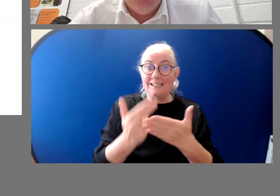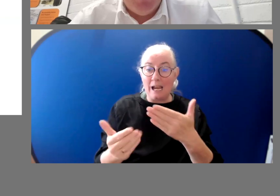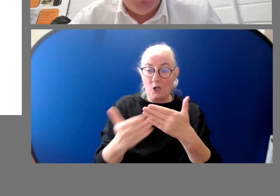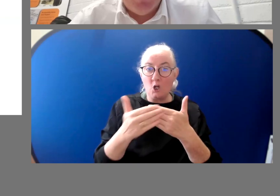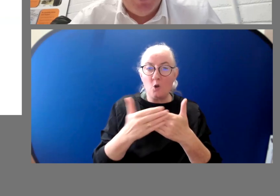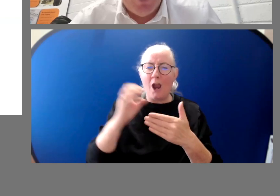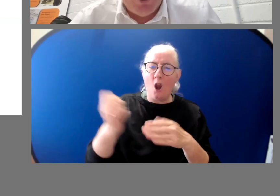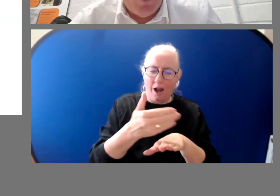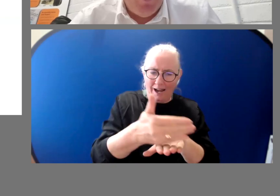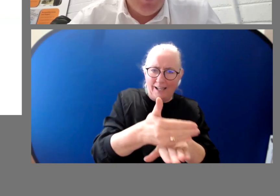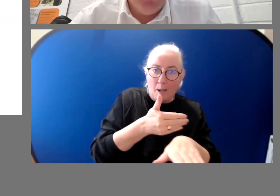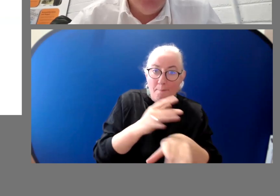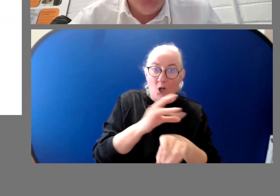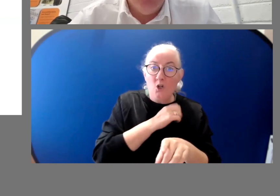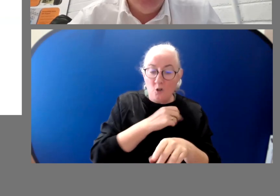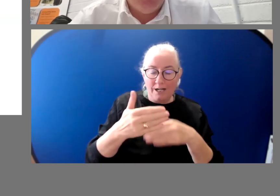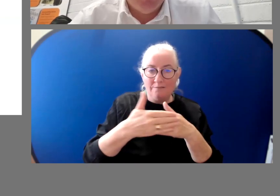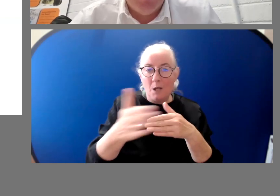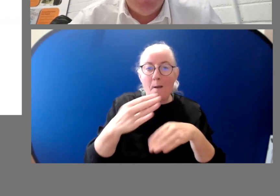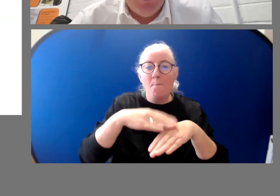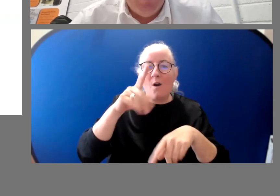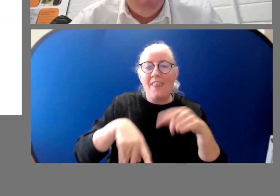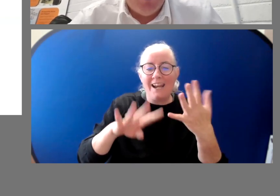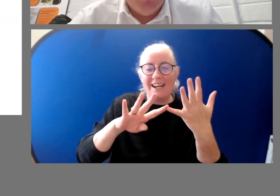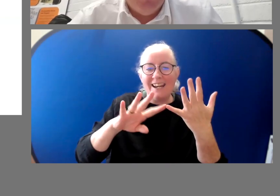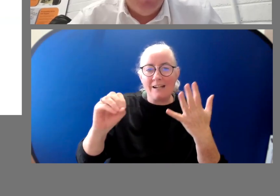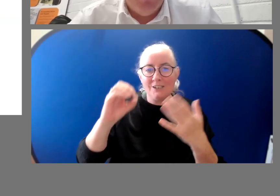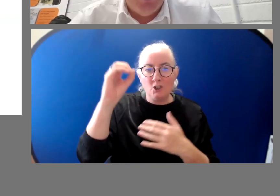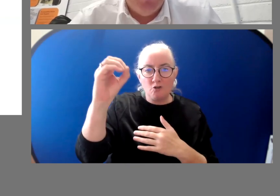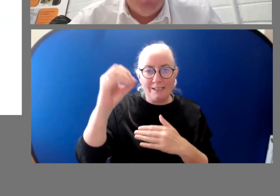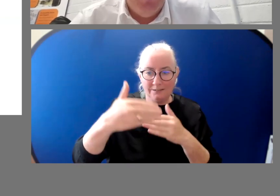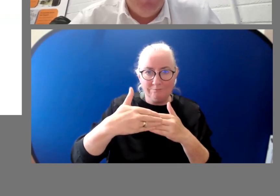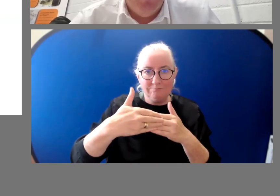is make sure that the doors can open beyond 90 degrees where possible but also consider the you